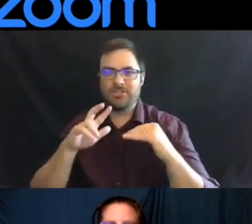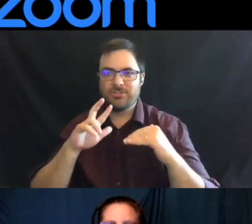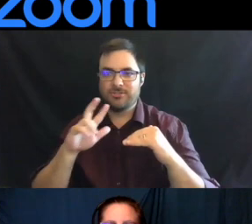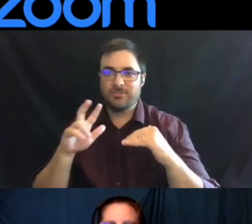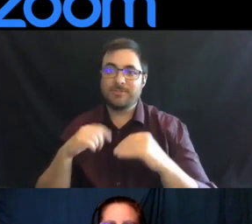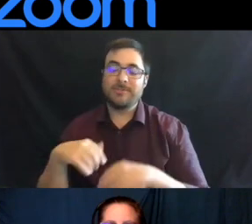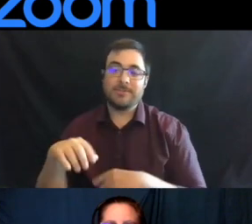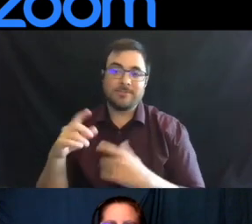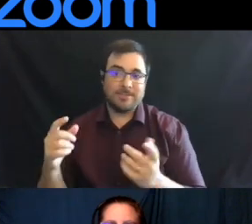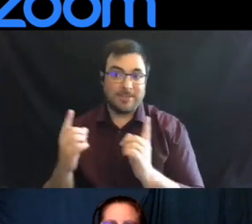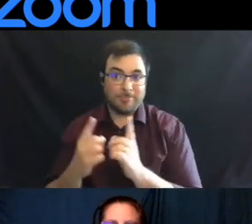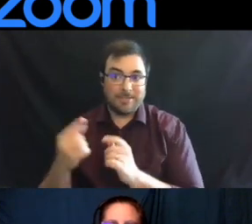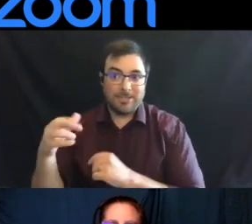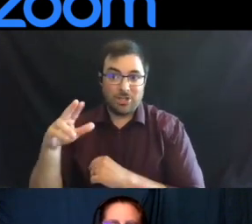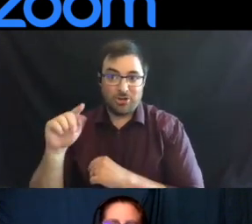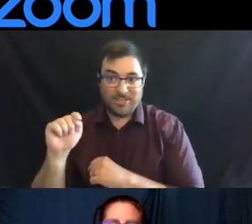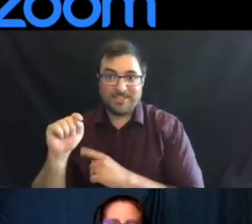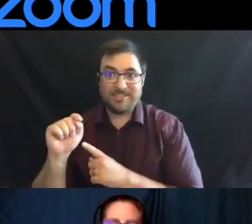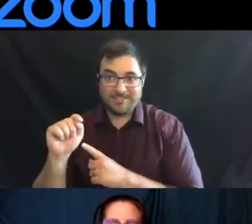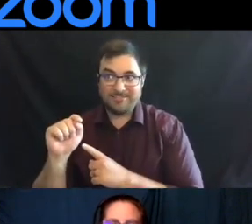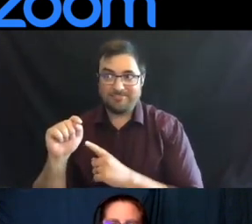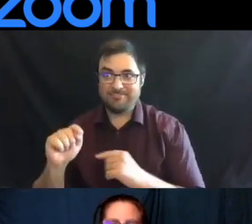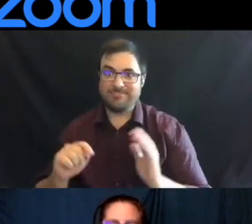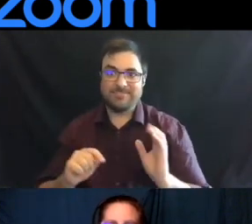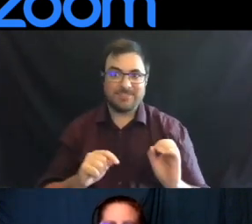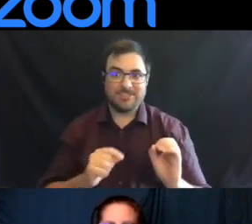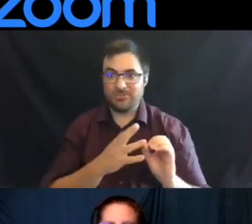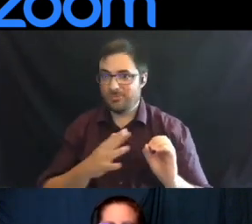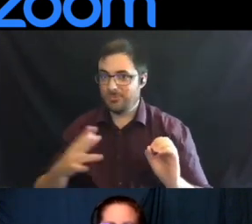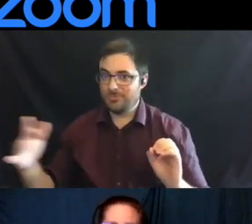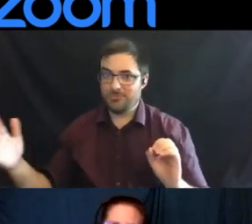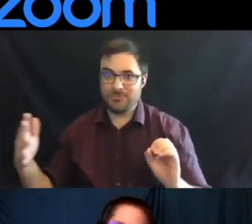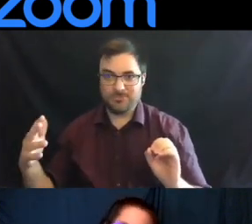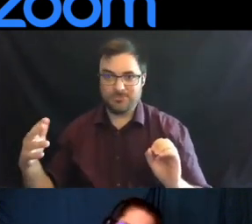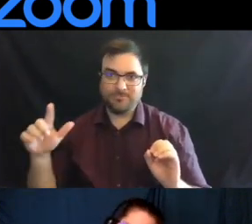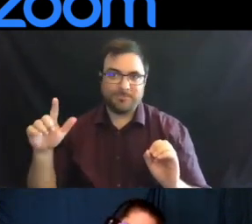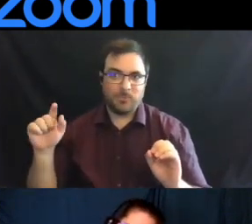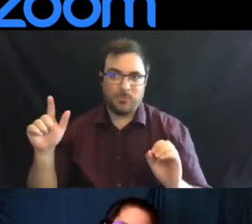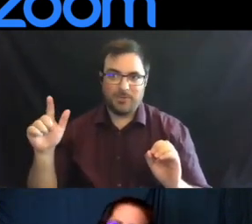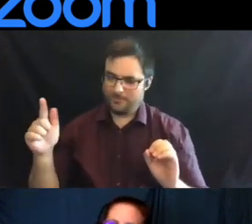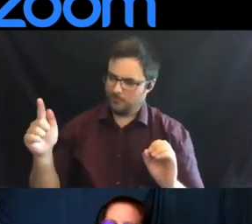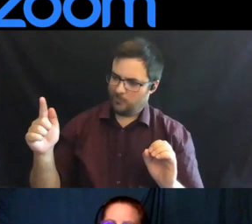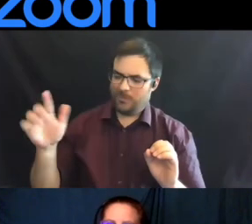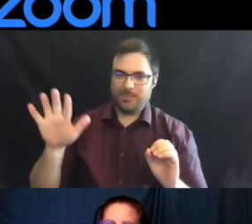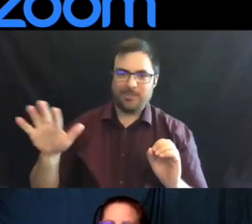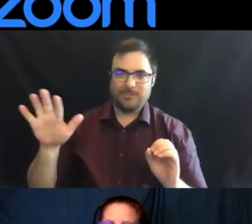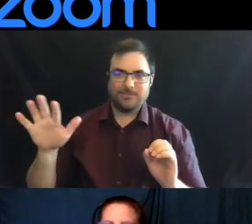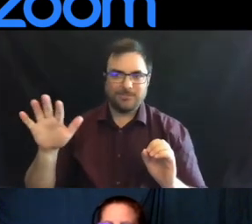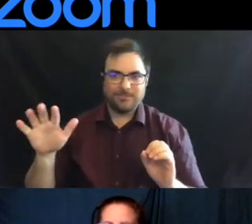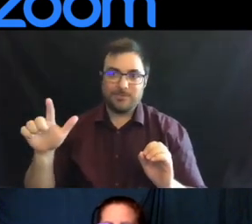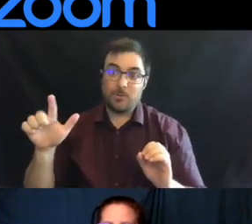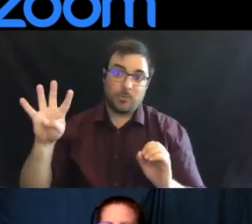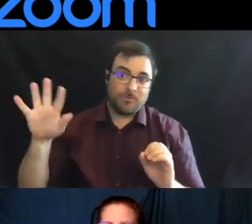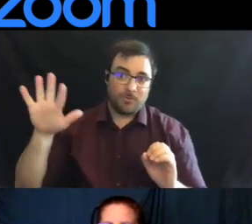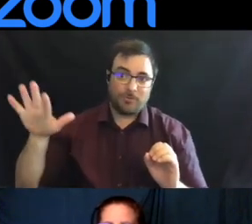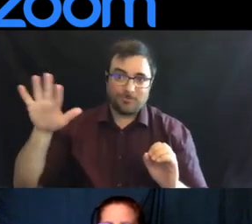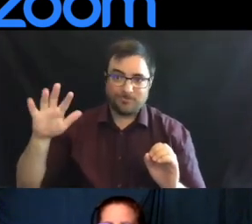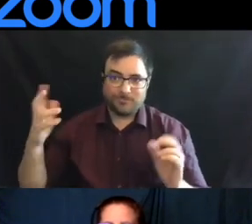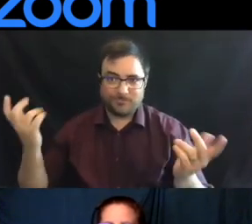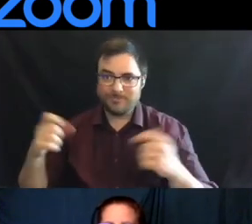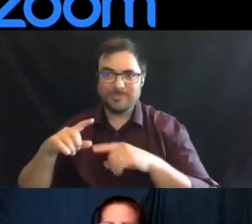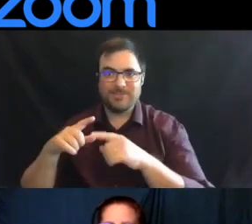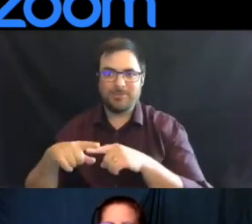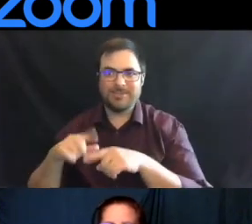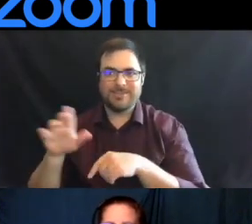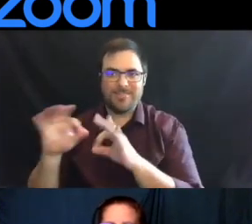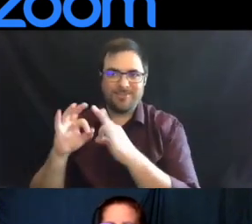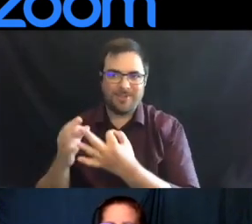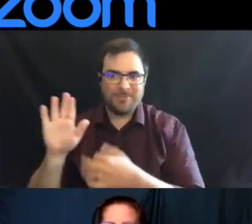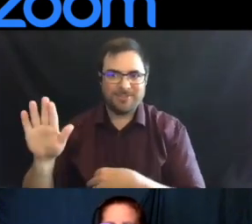know the teen or 21 and I have to believe to 24 for some families of kids that come on.